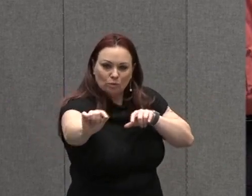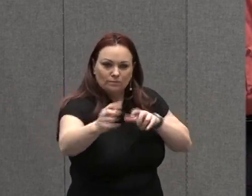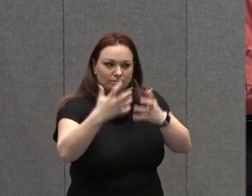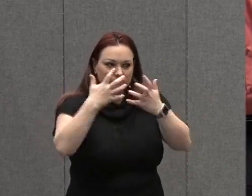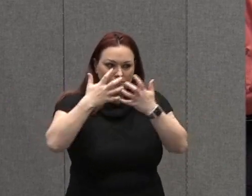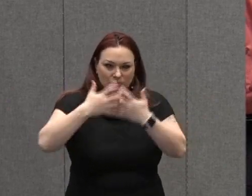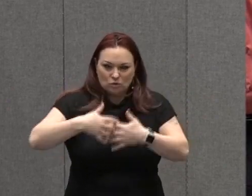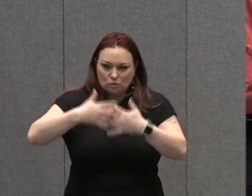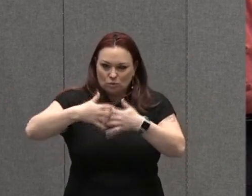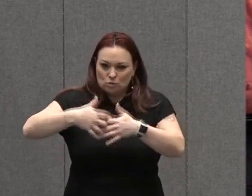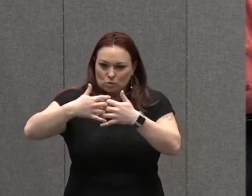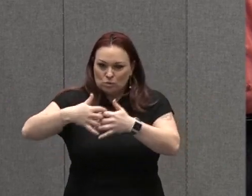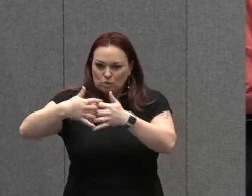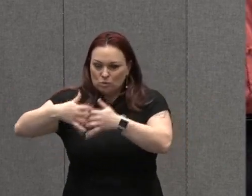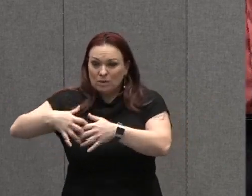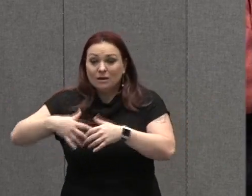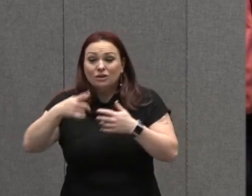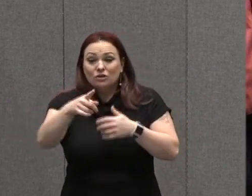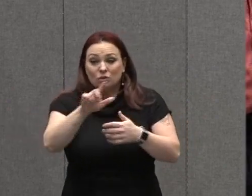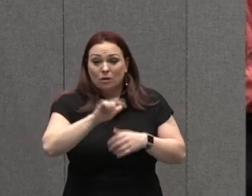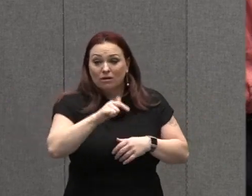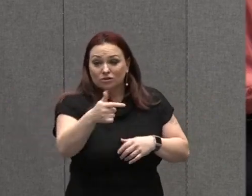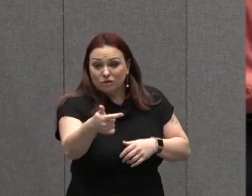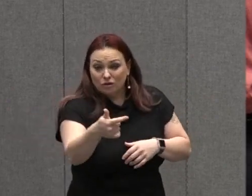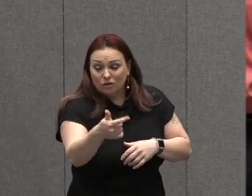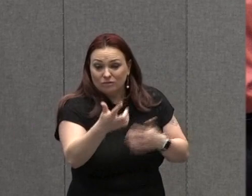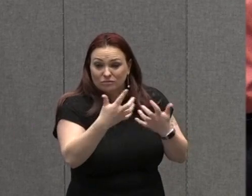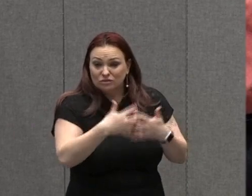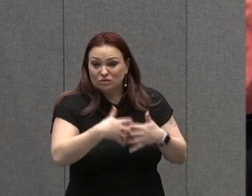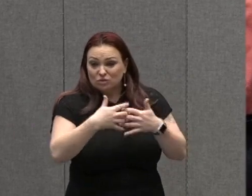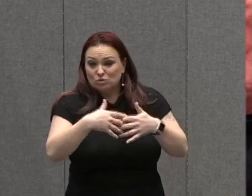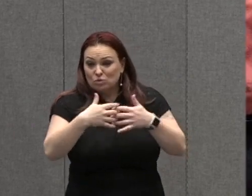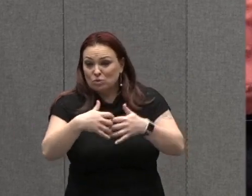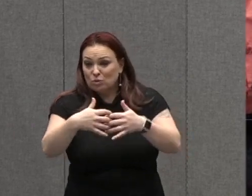Z-z-z-z-z-zzzzzzoooooommmm. Try it z-z-z-z-z-z-zzzzzzooooooommmm.